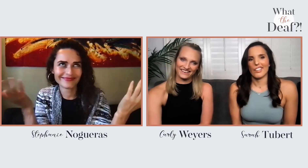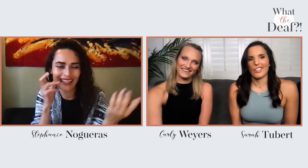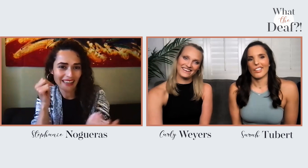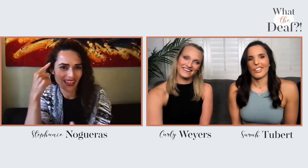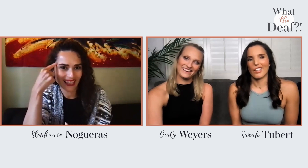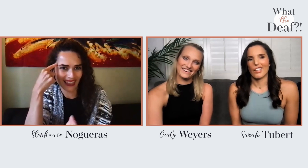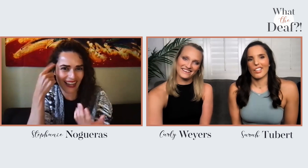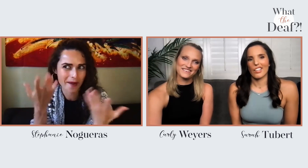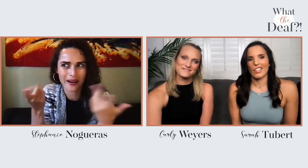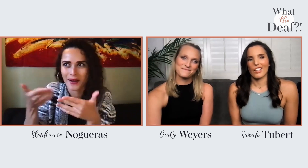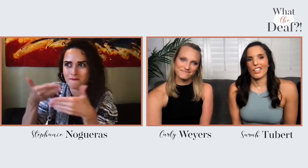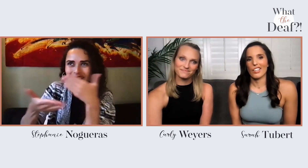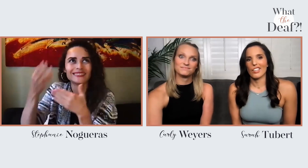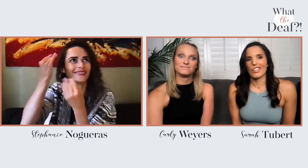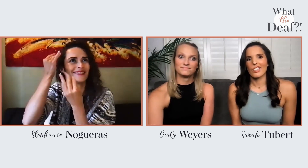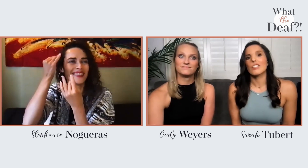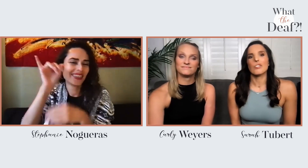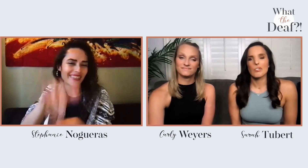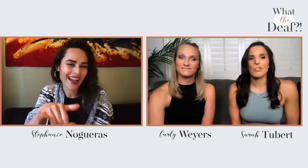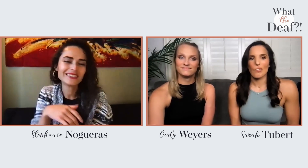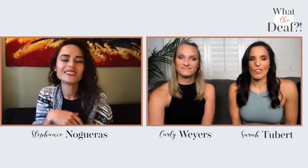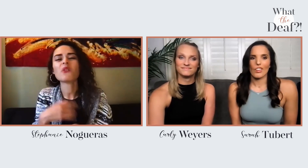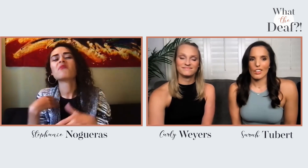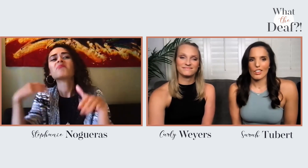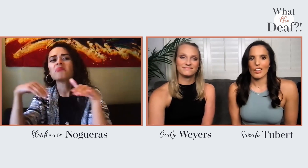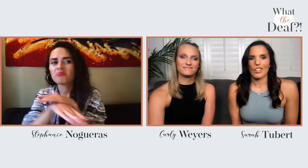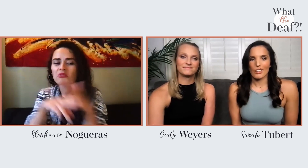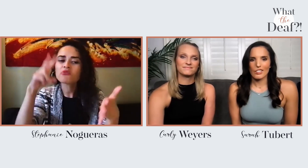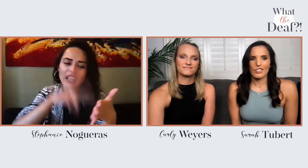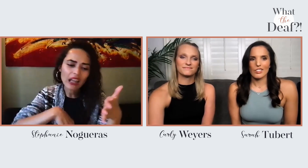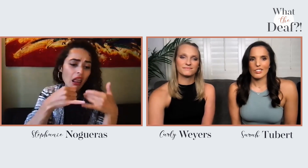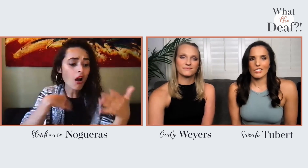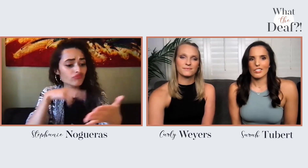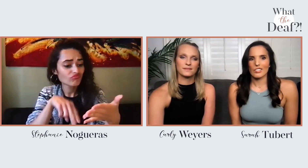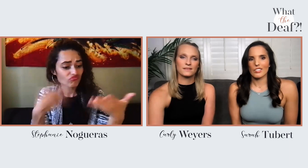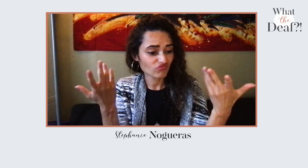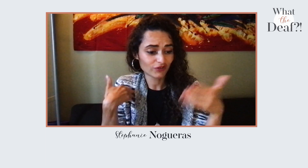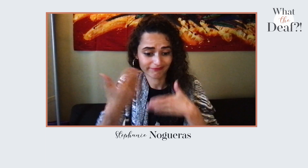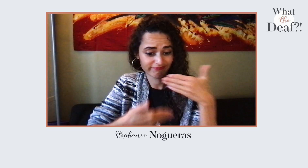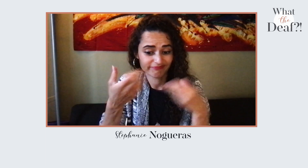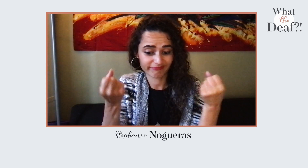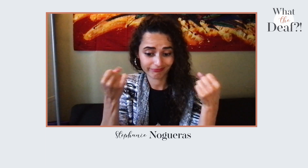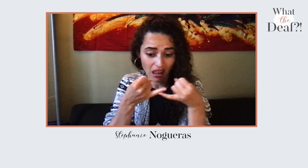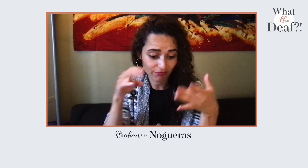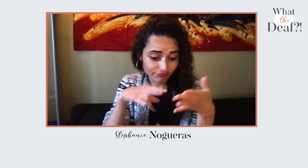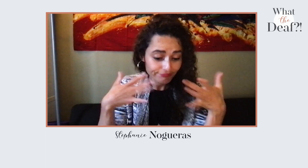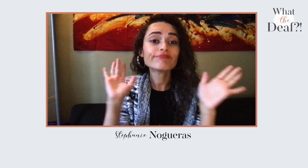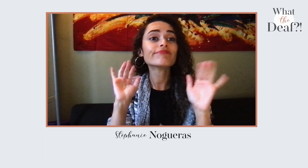Gosh, now that I think about it, what was my thought process at that point? Yeah, I went in and I auditioned, signed my lines,